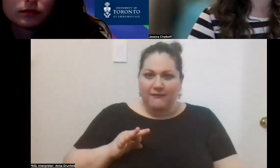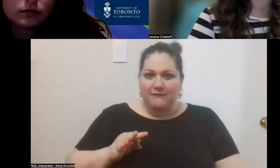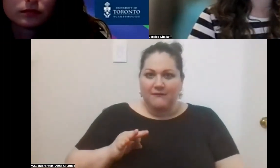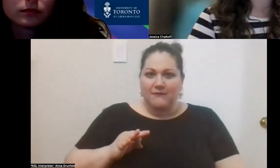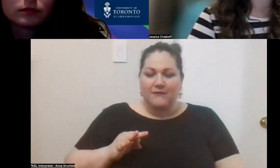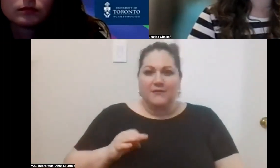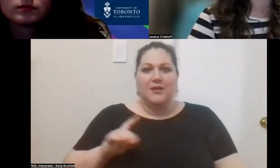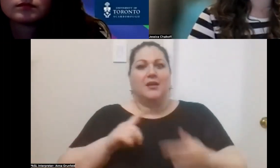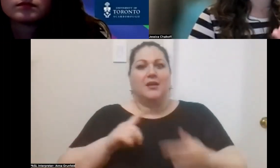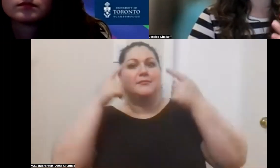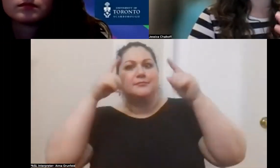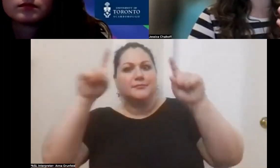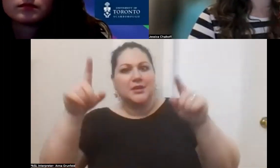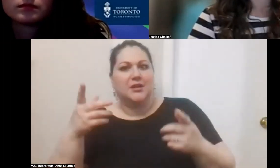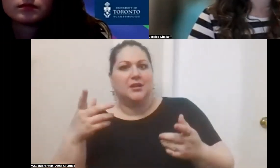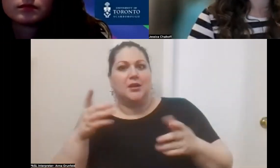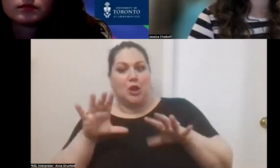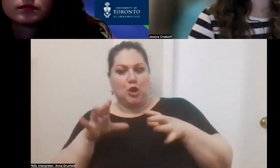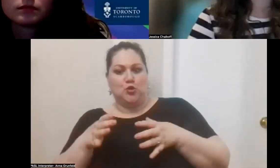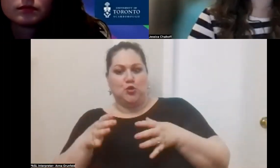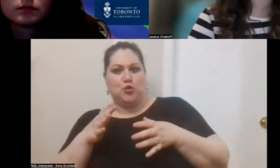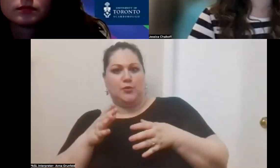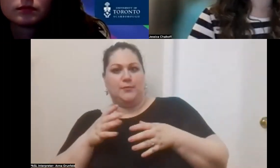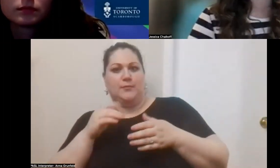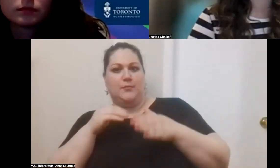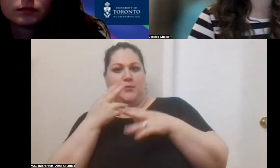the University Administration saying, we want another person.